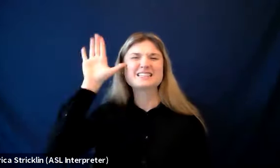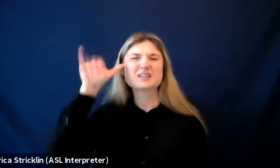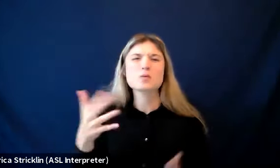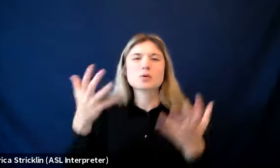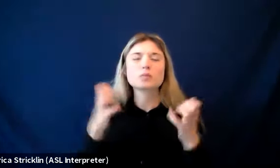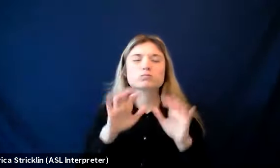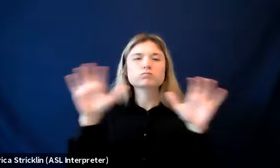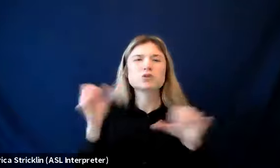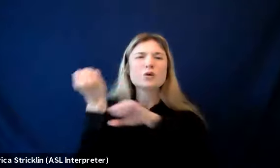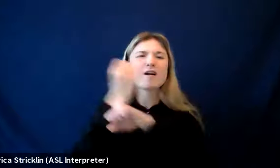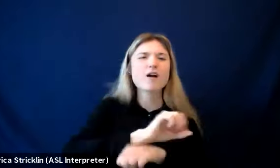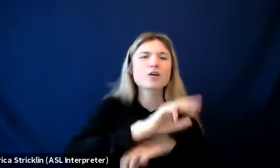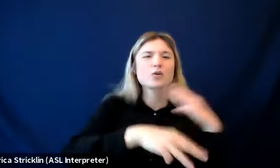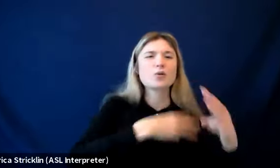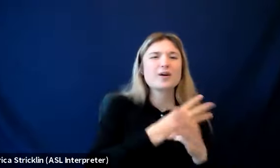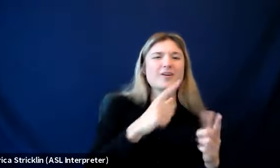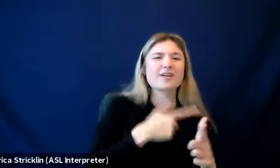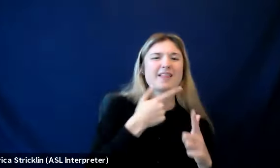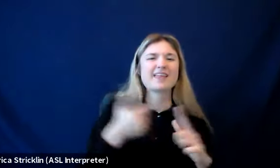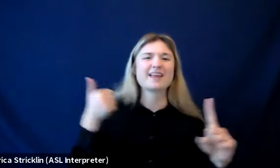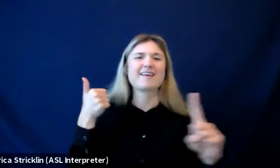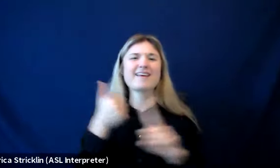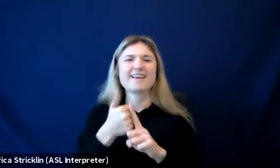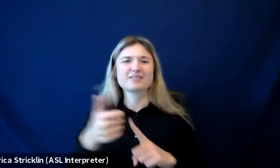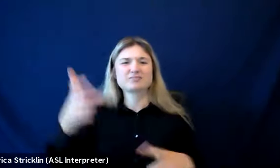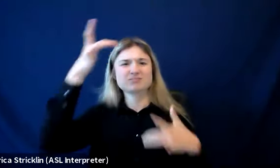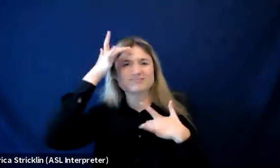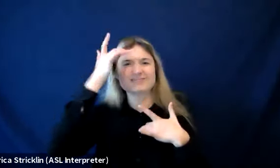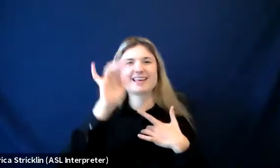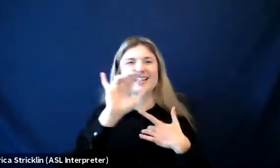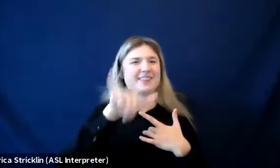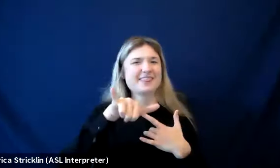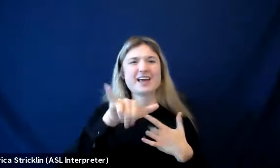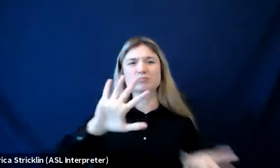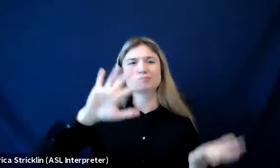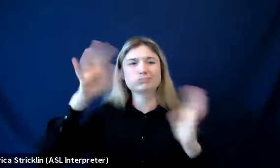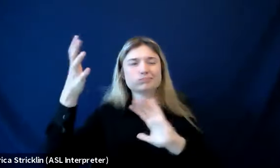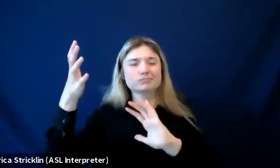And then when my disease hit me. Kind of